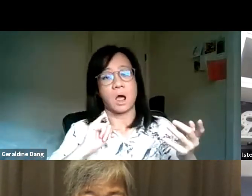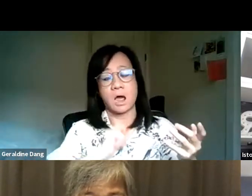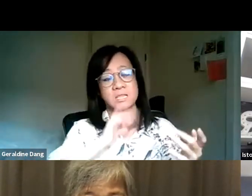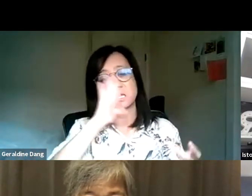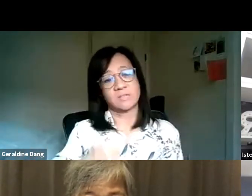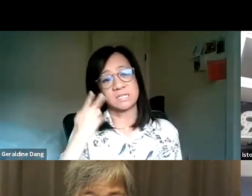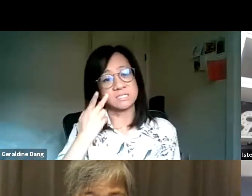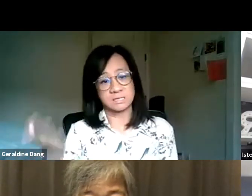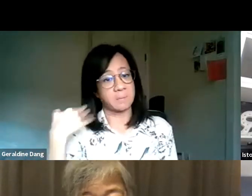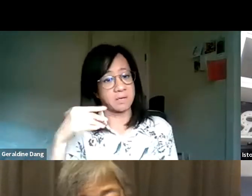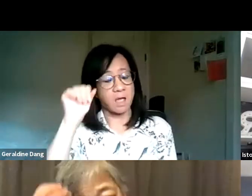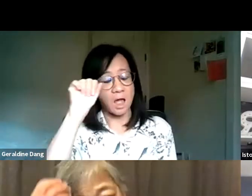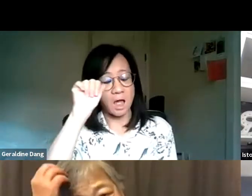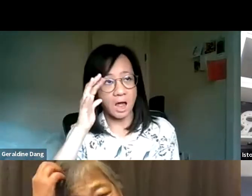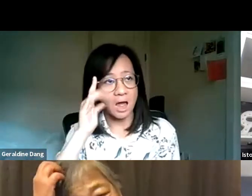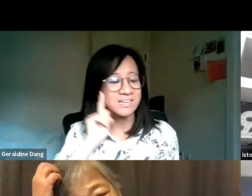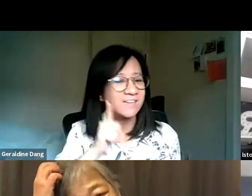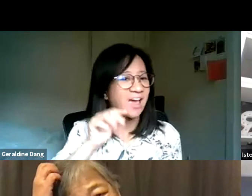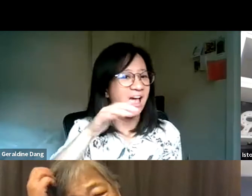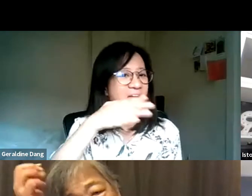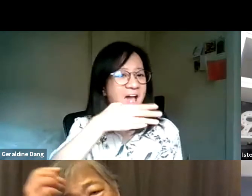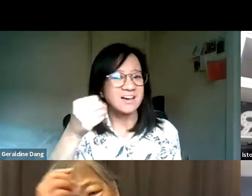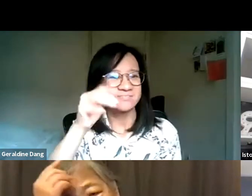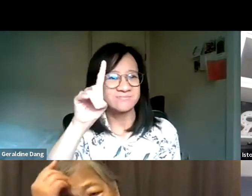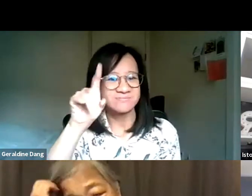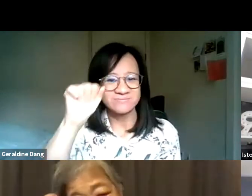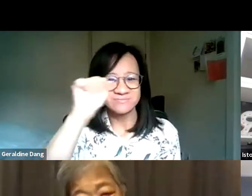because I finally had that opportunity to talk to people.